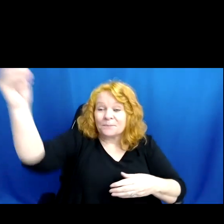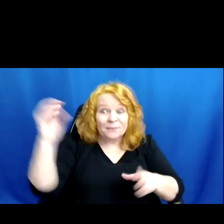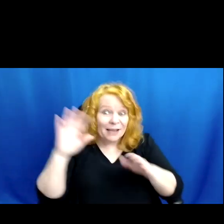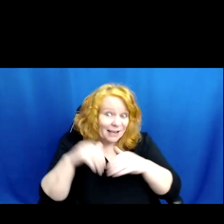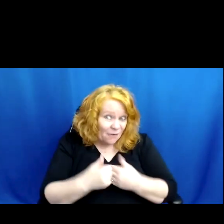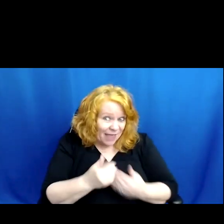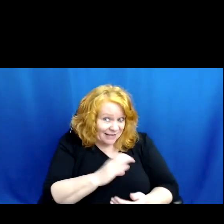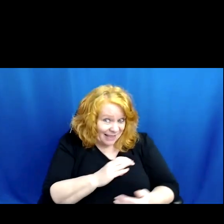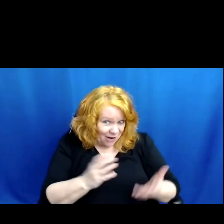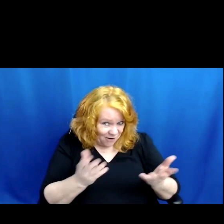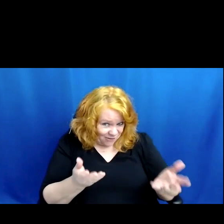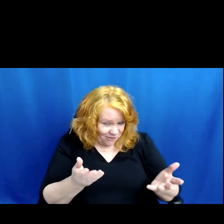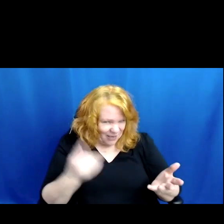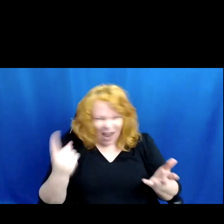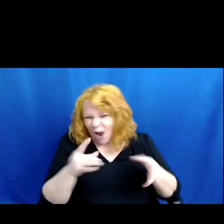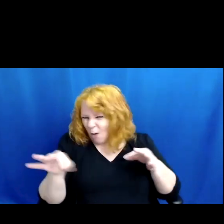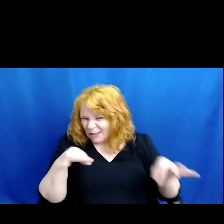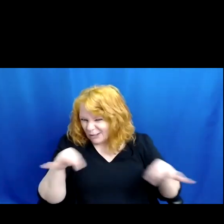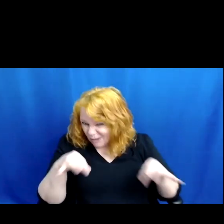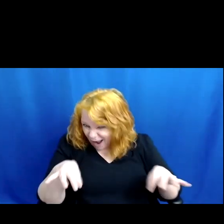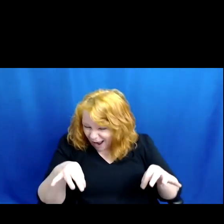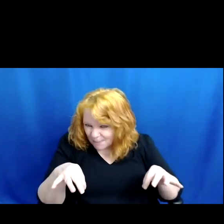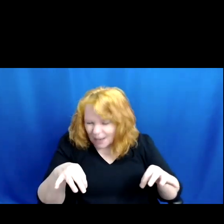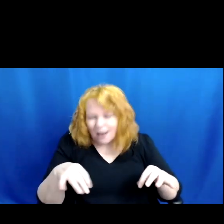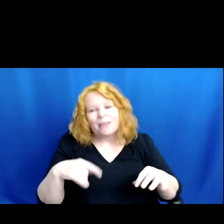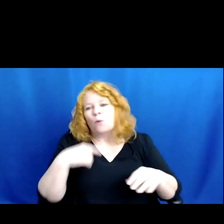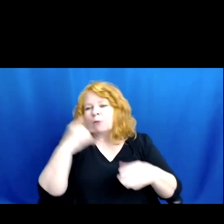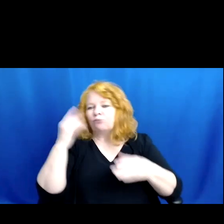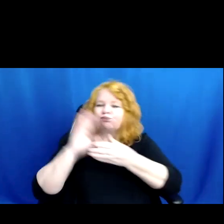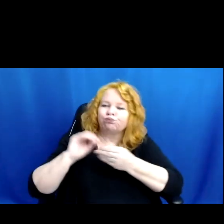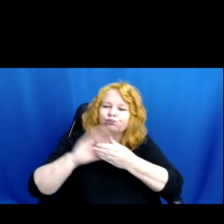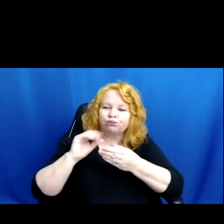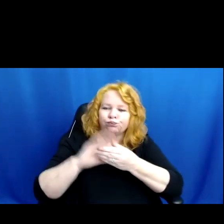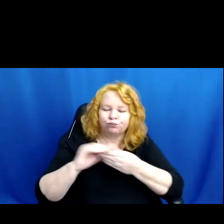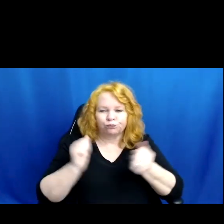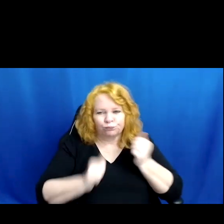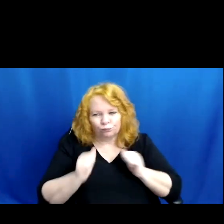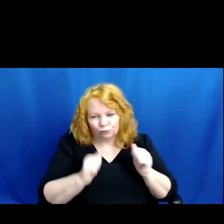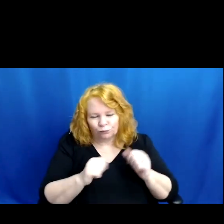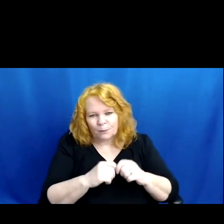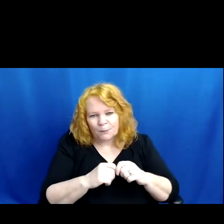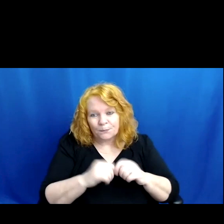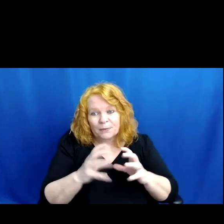I will always describe them and I will tell the story. With lots of interaction.